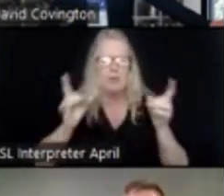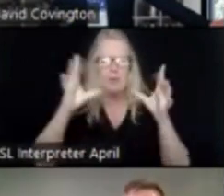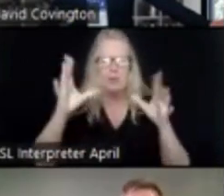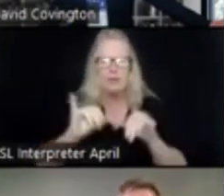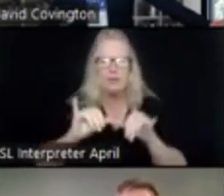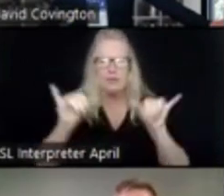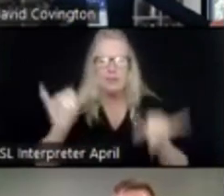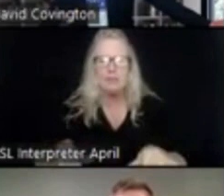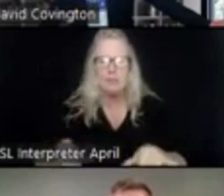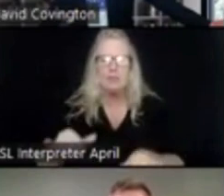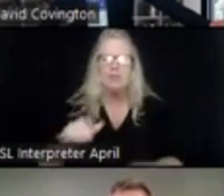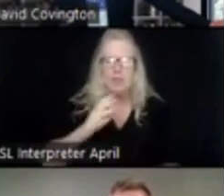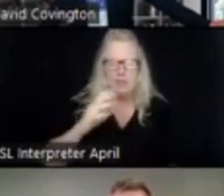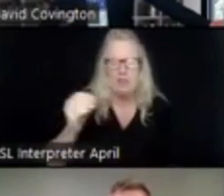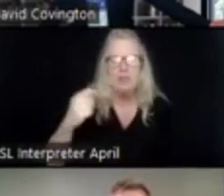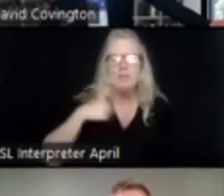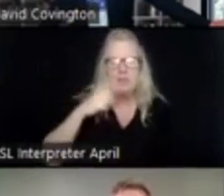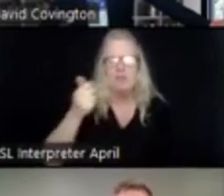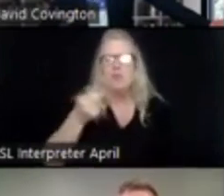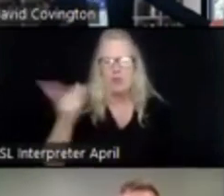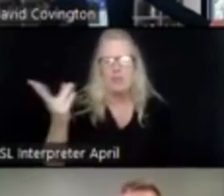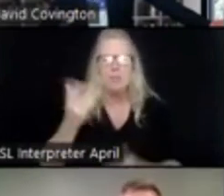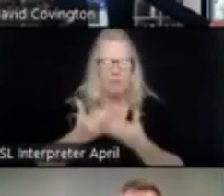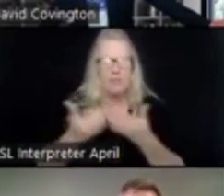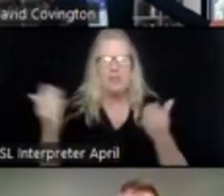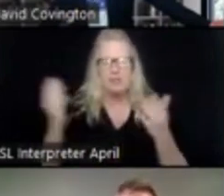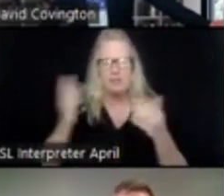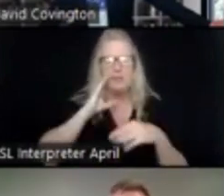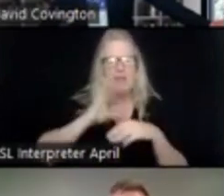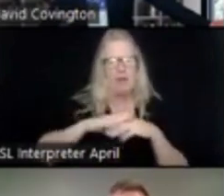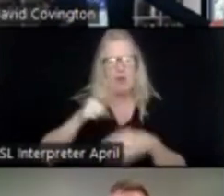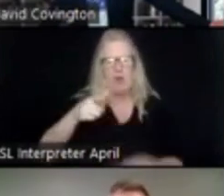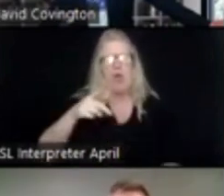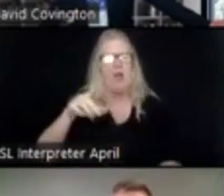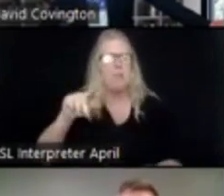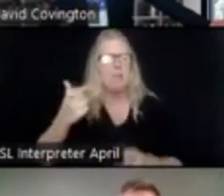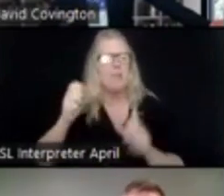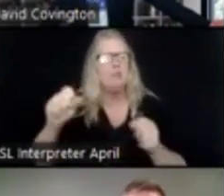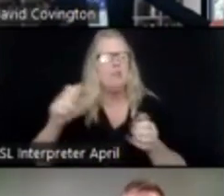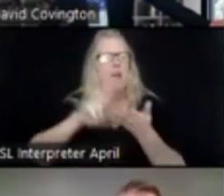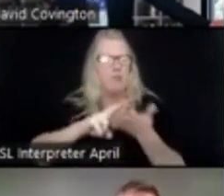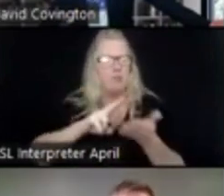THERE ARE A COUPLE OF THINGS THAT THE LANDING PAGE THAT PEOPLE CAN REGISTER FOR.